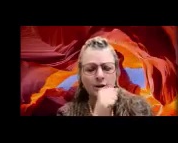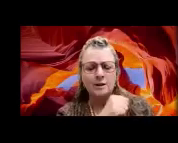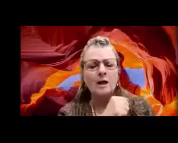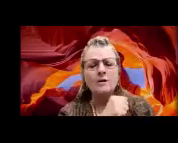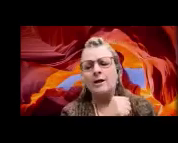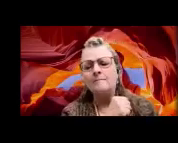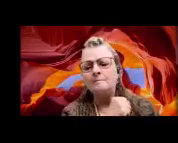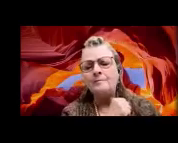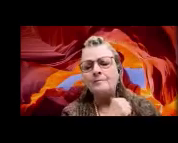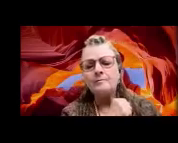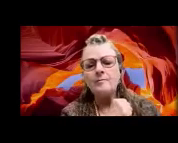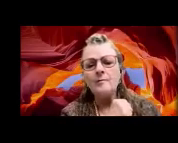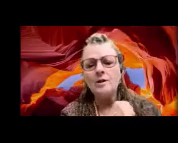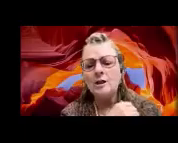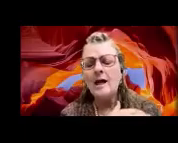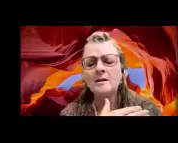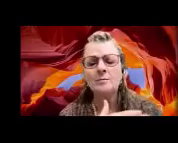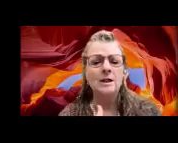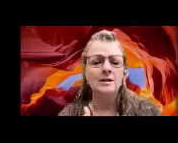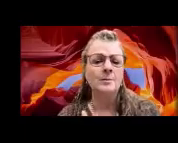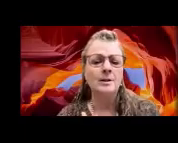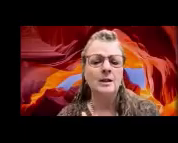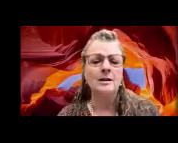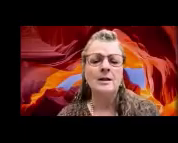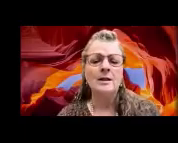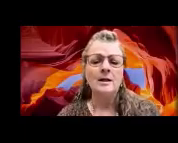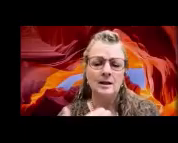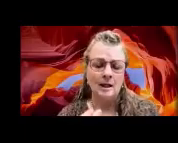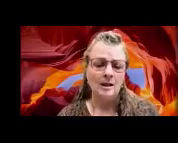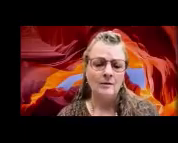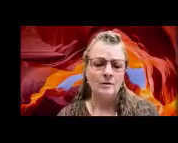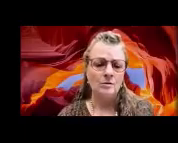She's not great. She hasn't been accepted into any of those